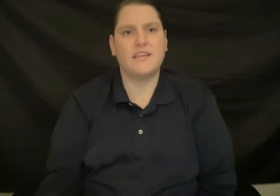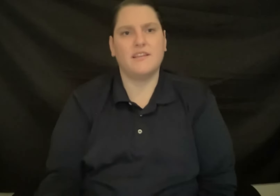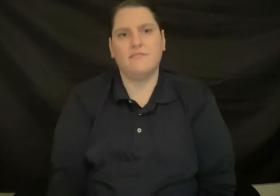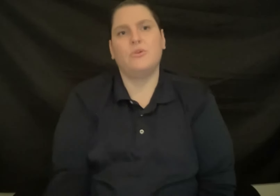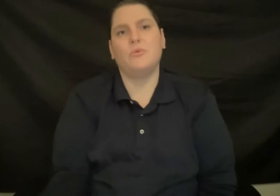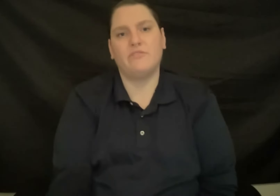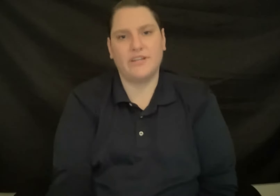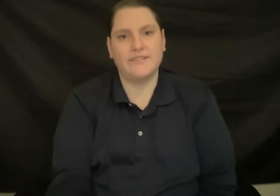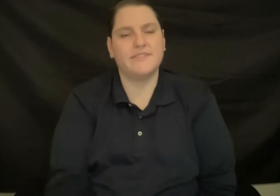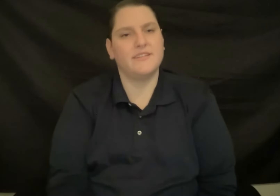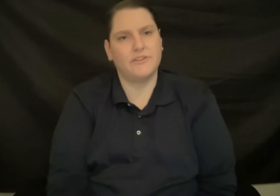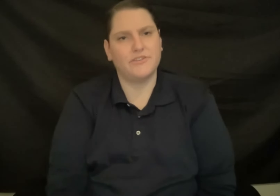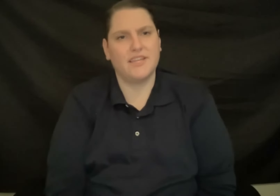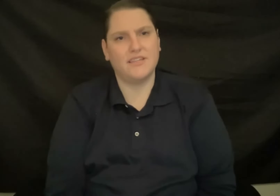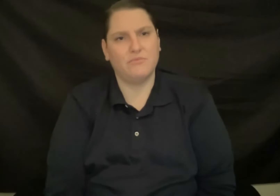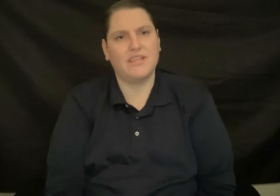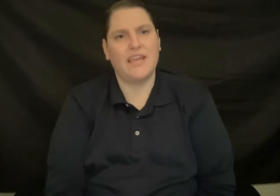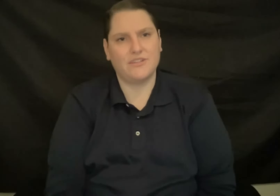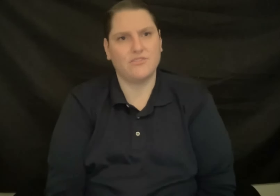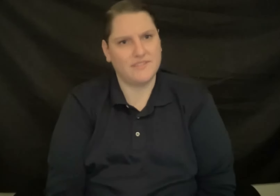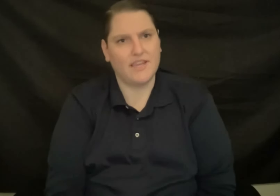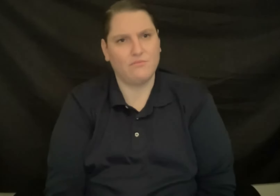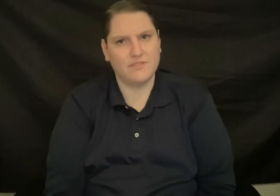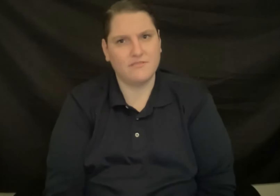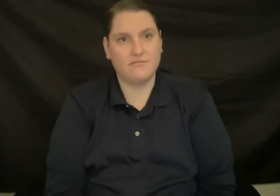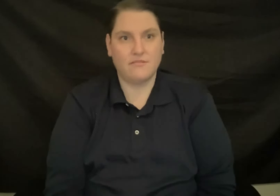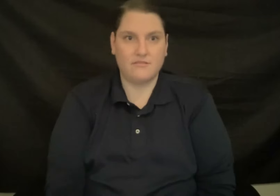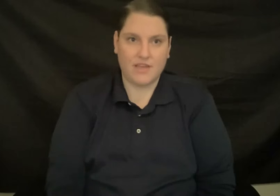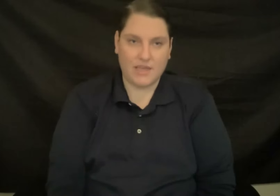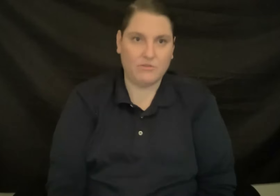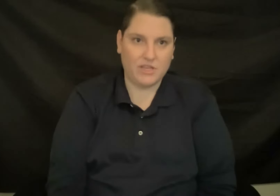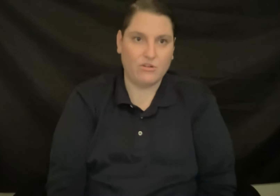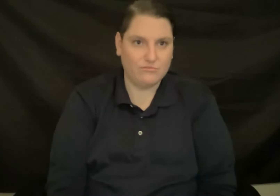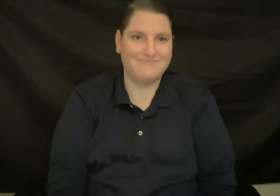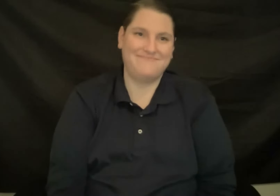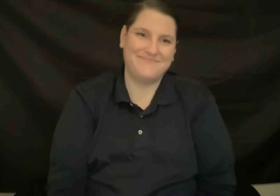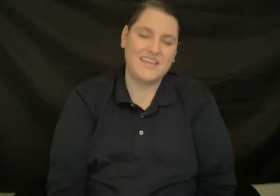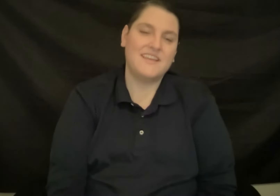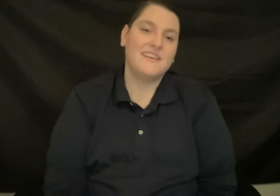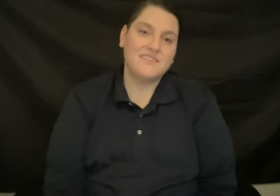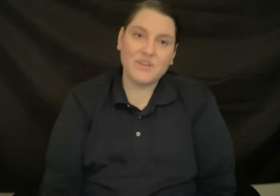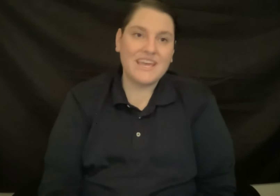So instead of saying, I'm going home, they'll sign, tree car black.